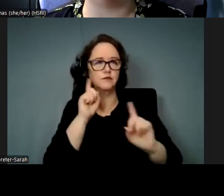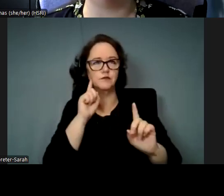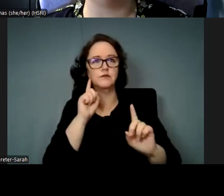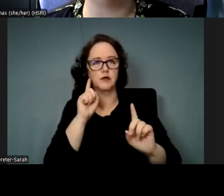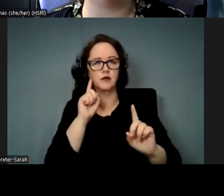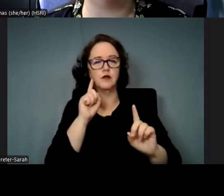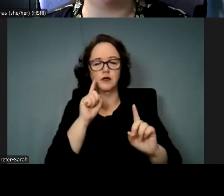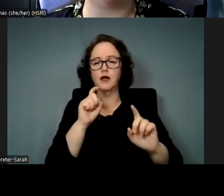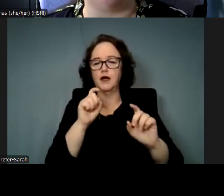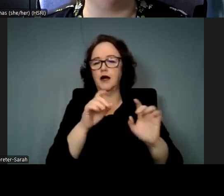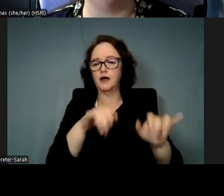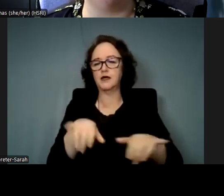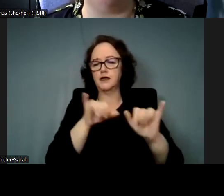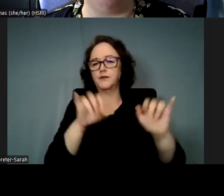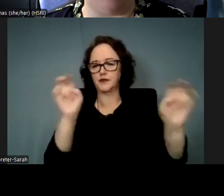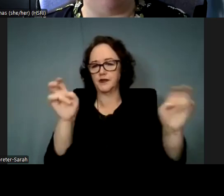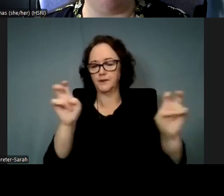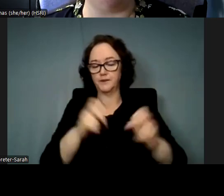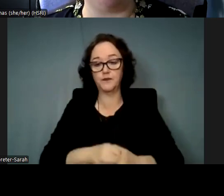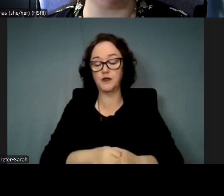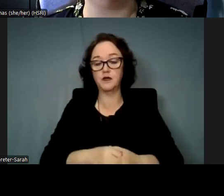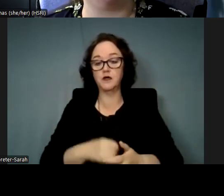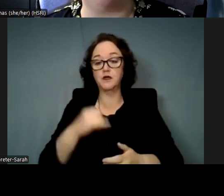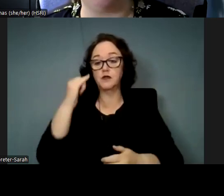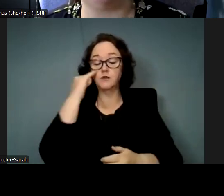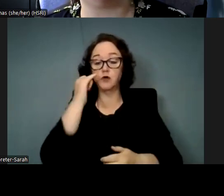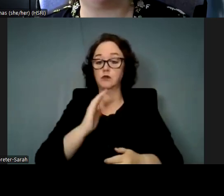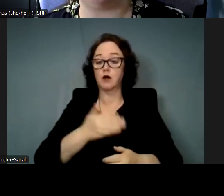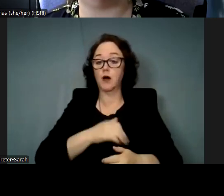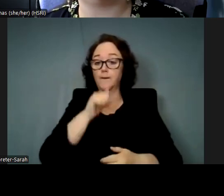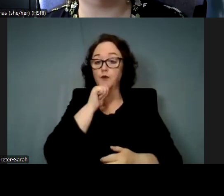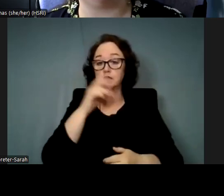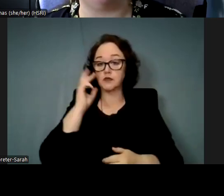we don't share what our personal experiences are, if we don't